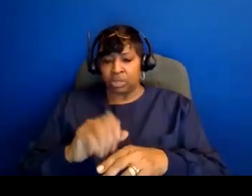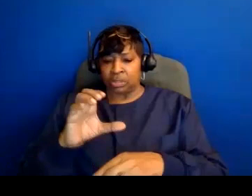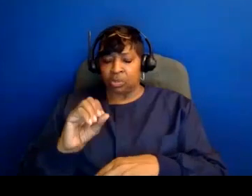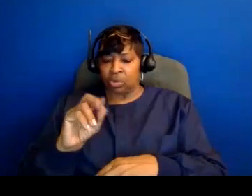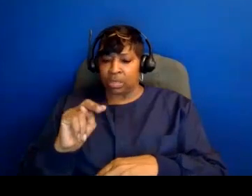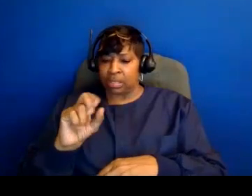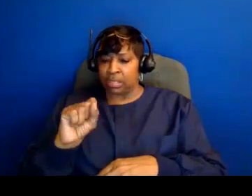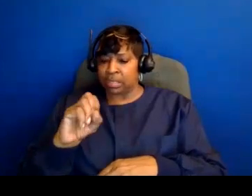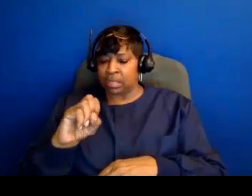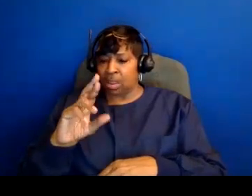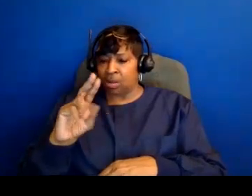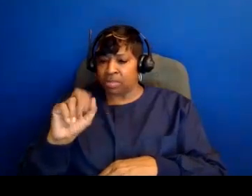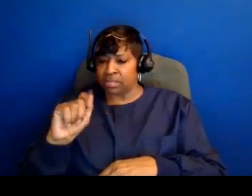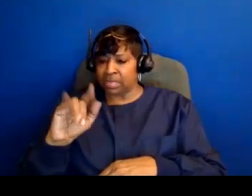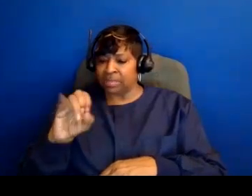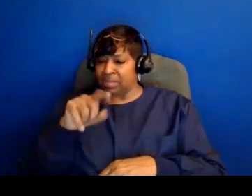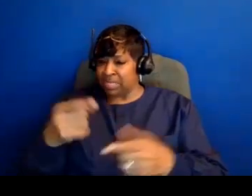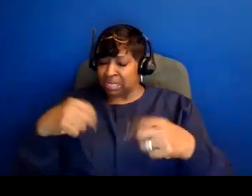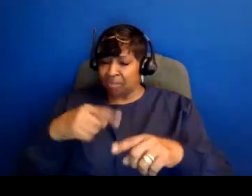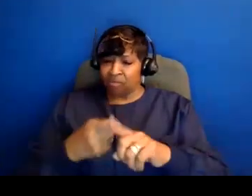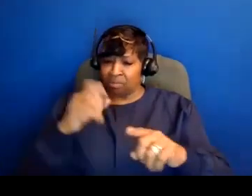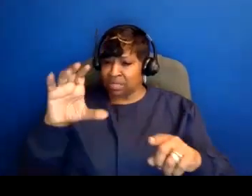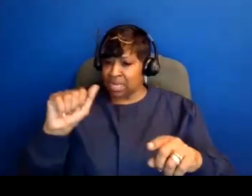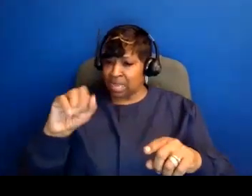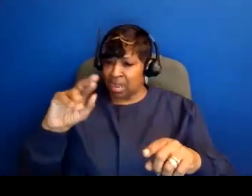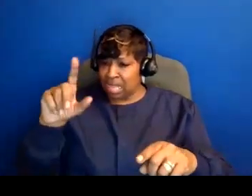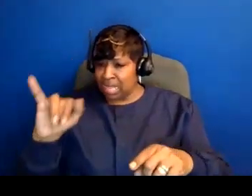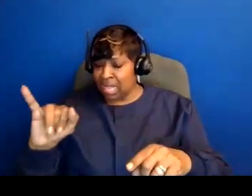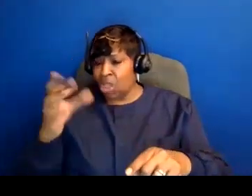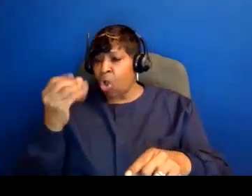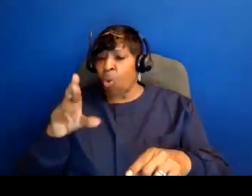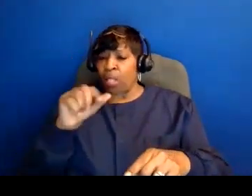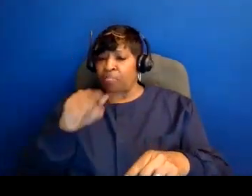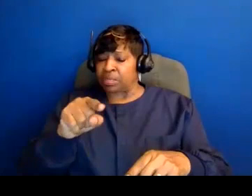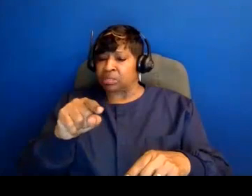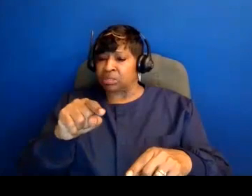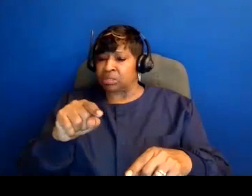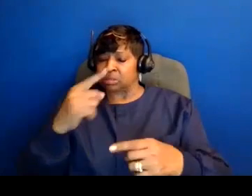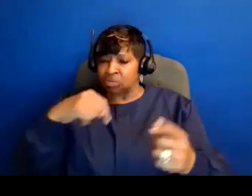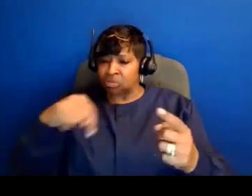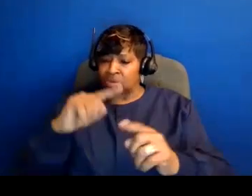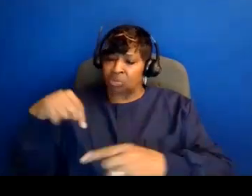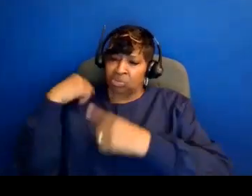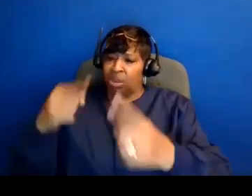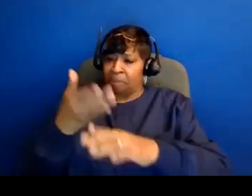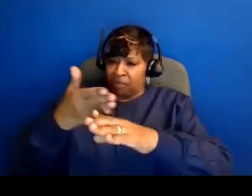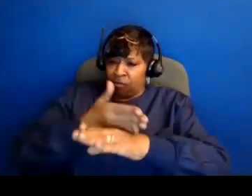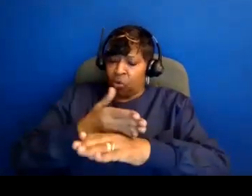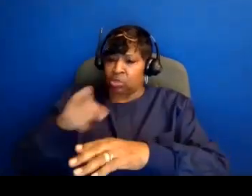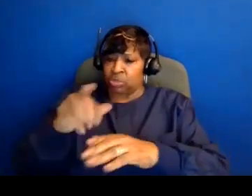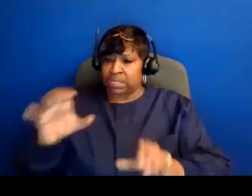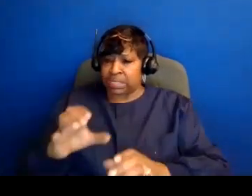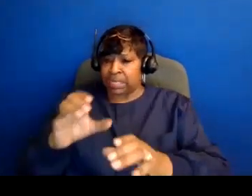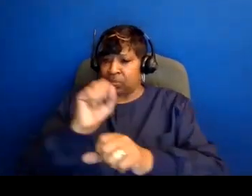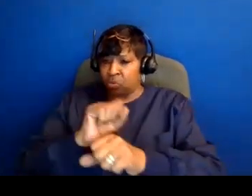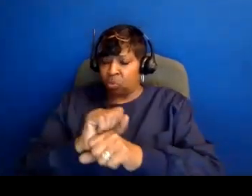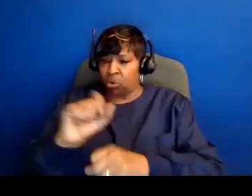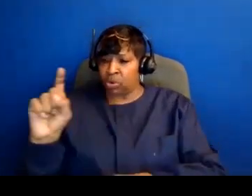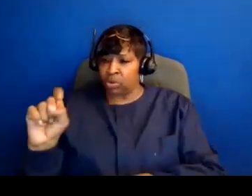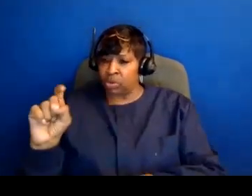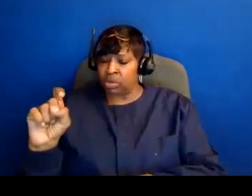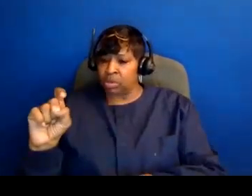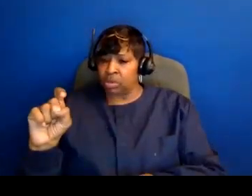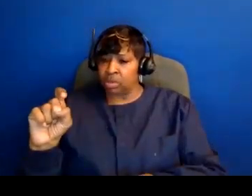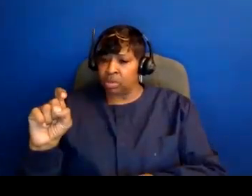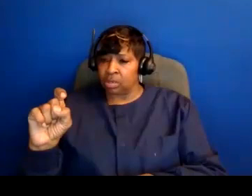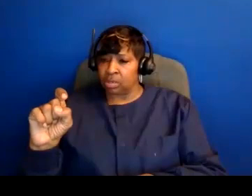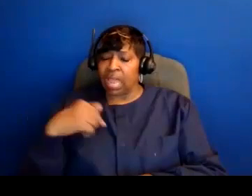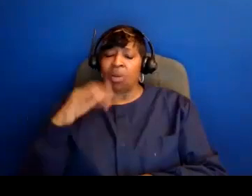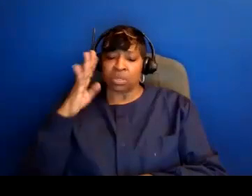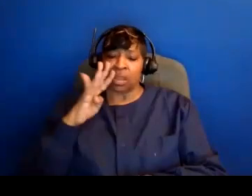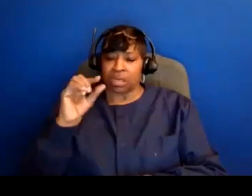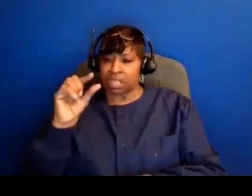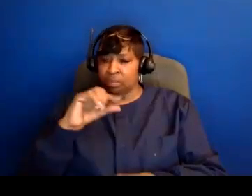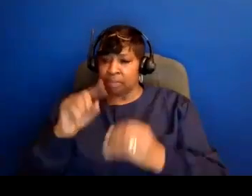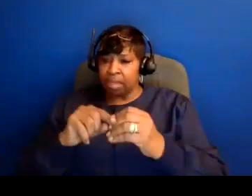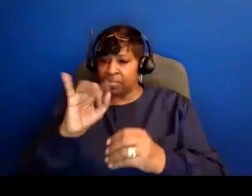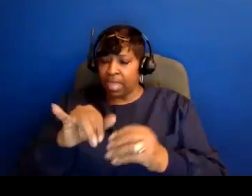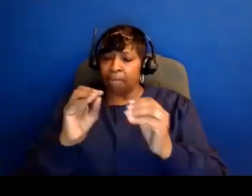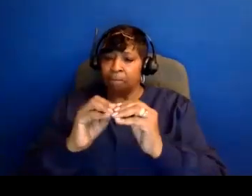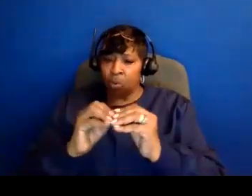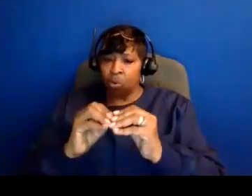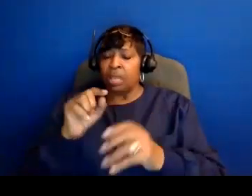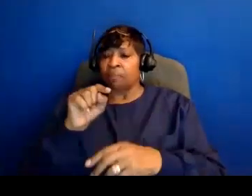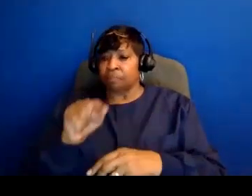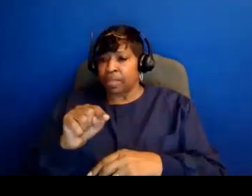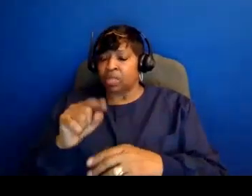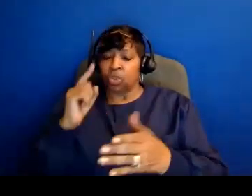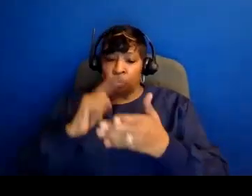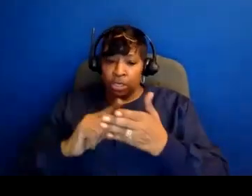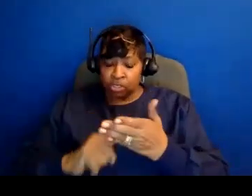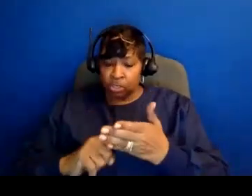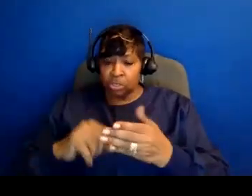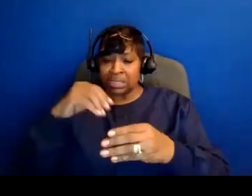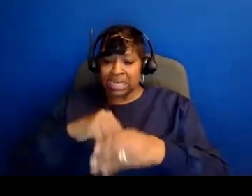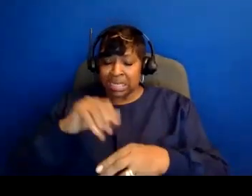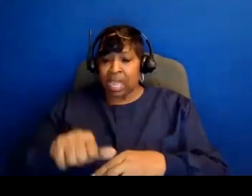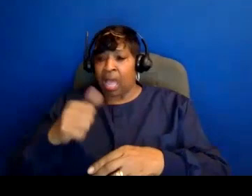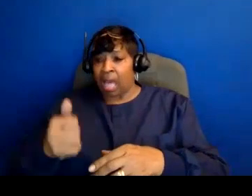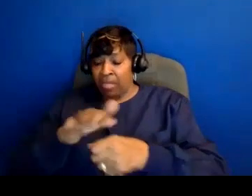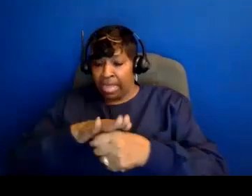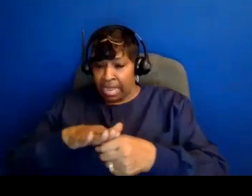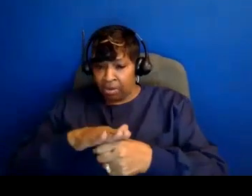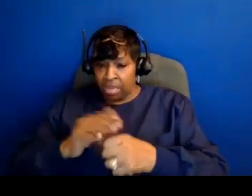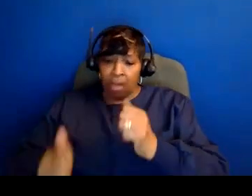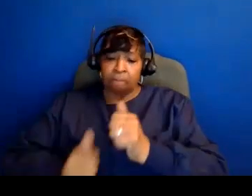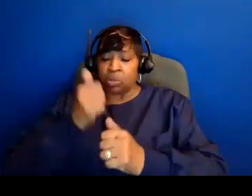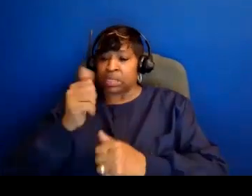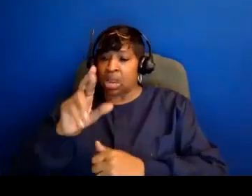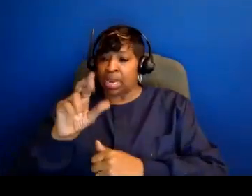Suzanne Smeltzer: Yes, can you hear me? Okay, I do have a quick question. The use of the term symbolic? A versus principle, principled, conservative, and truly low prejudice is this, does this come from Carly, or does this exist?